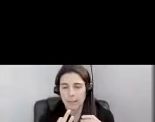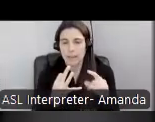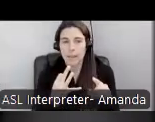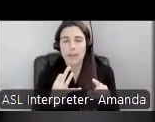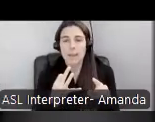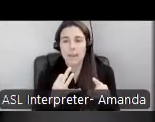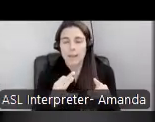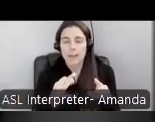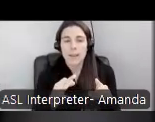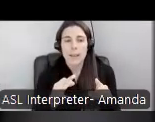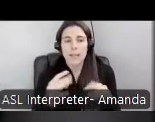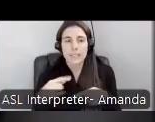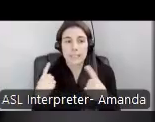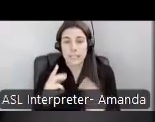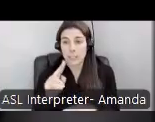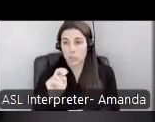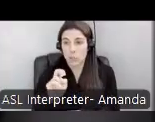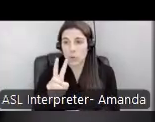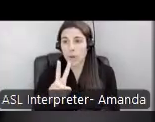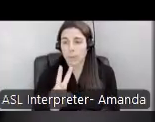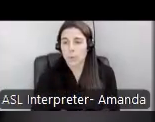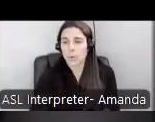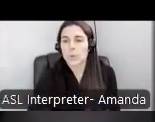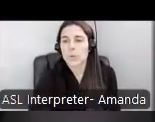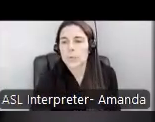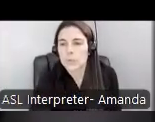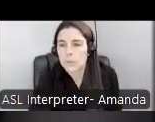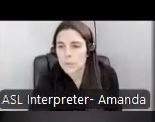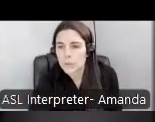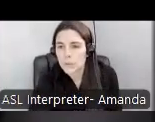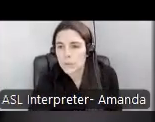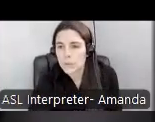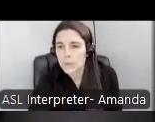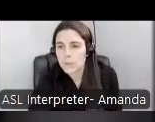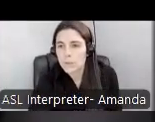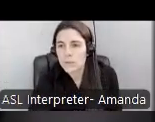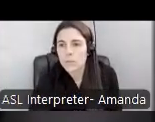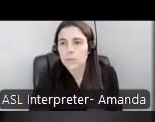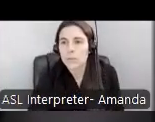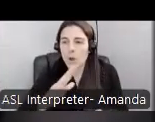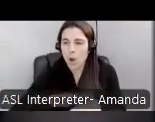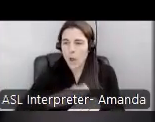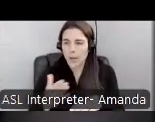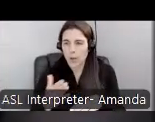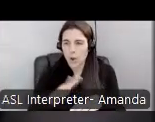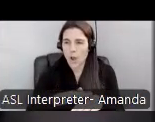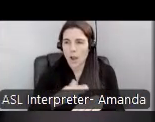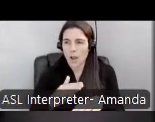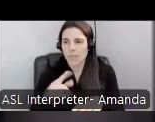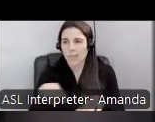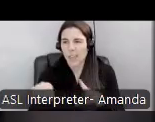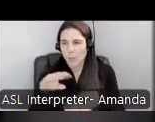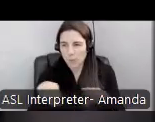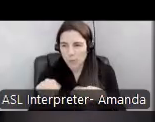this family since November, kind of on and off. They've had a lot of of moving around and trying to get a hold of them and